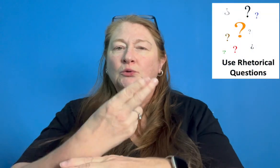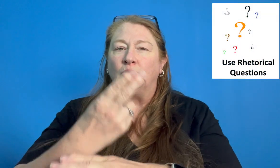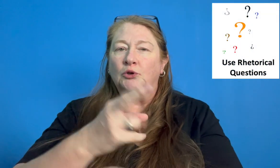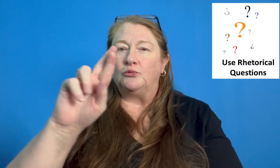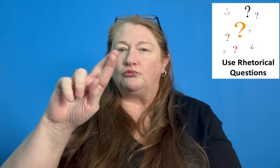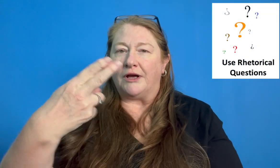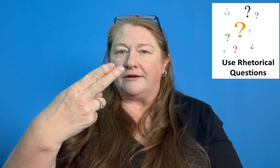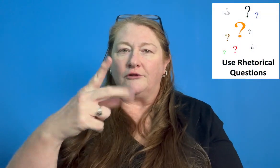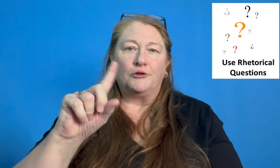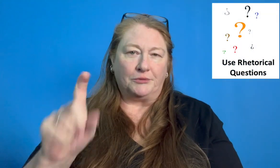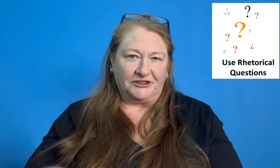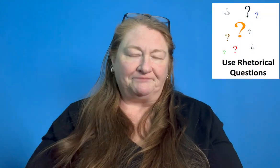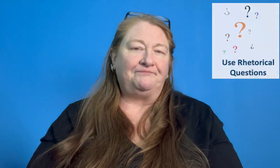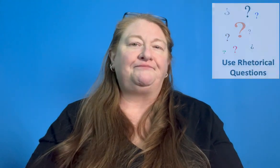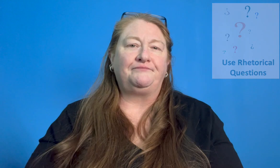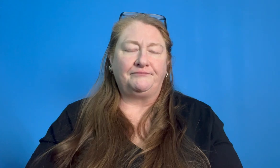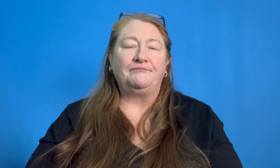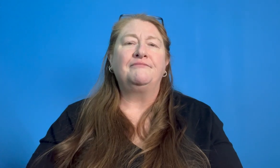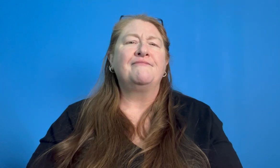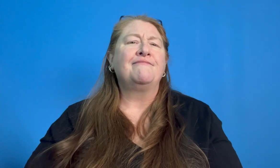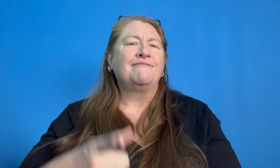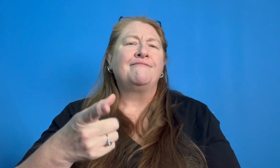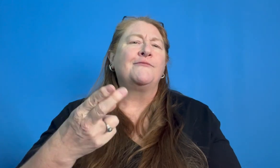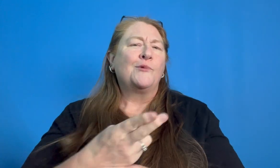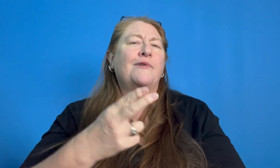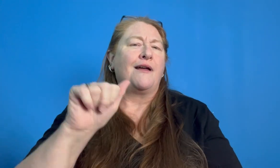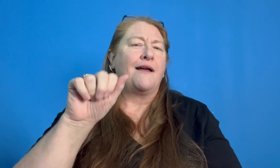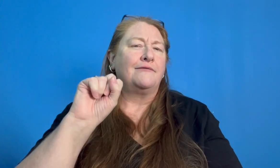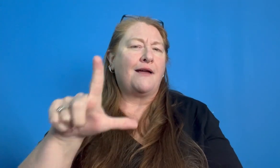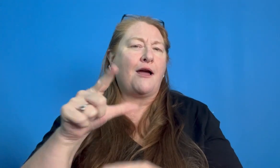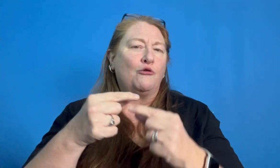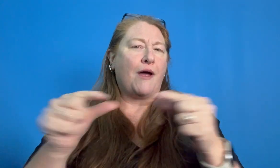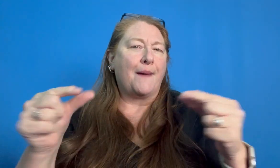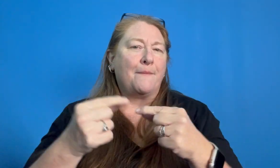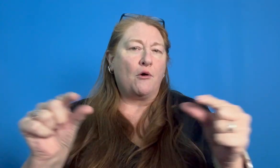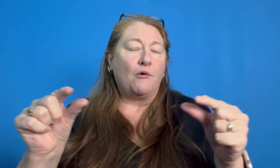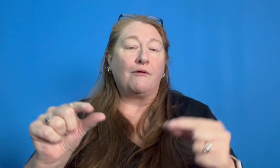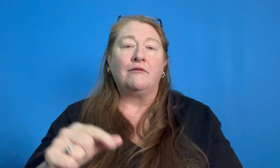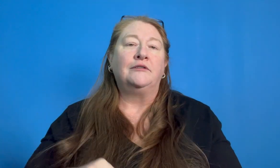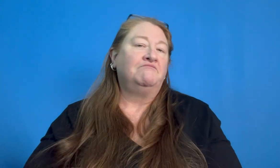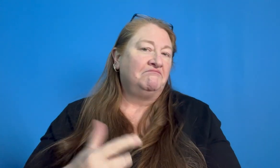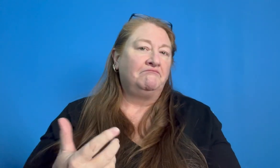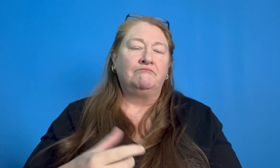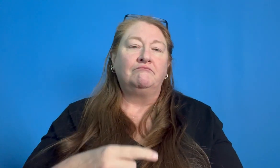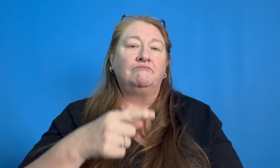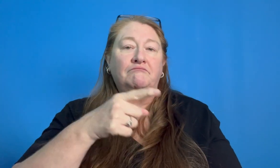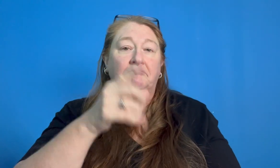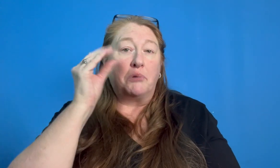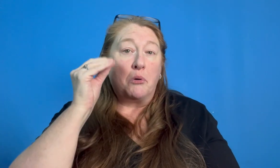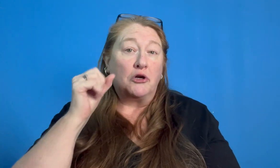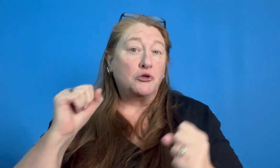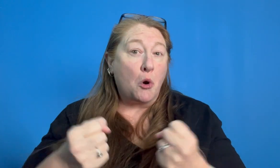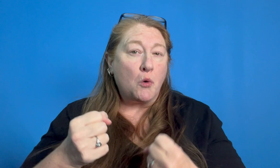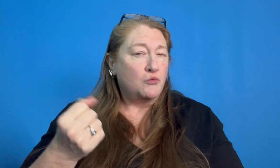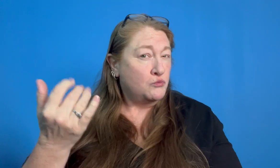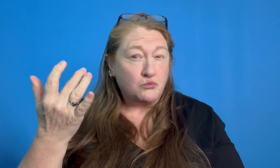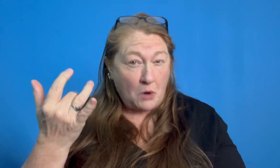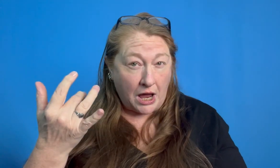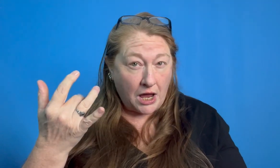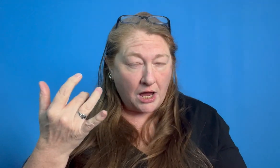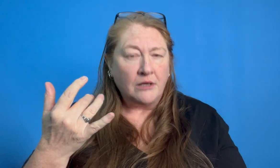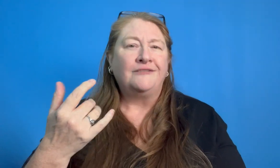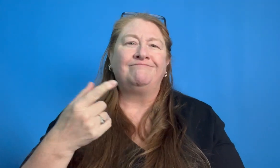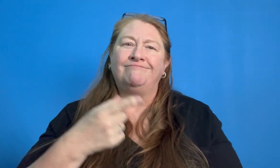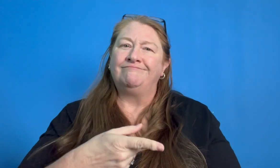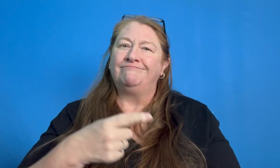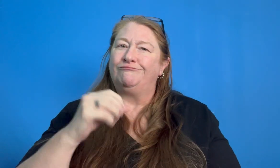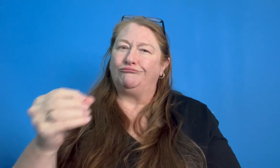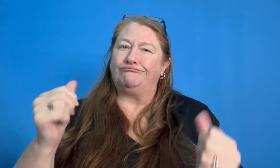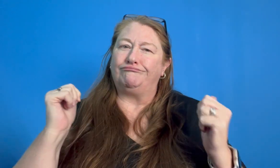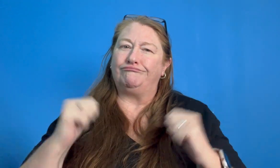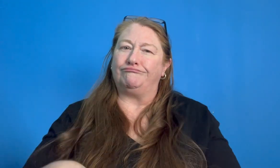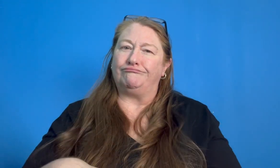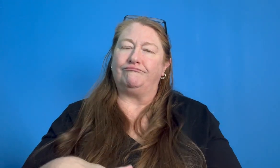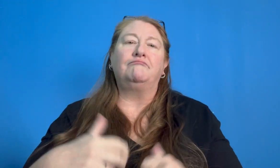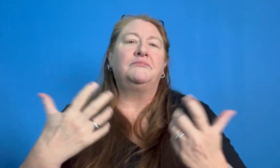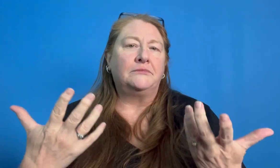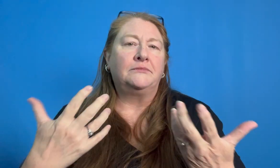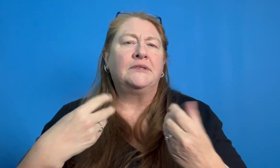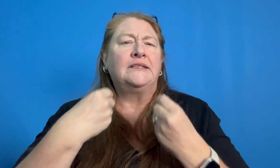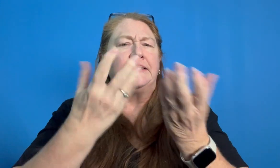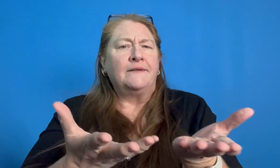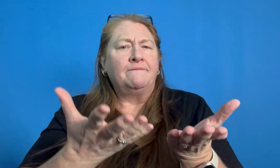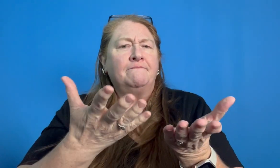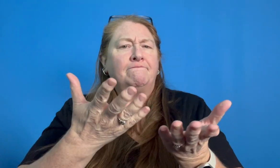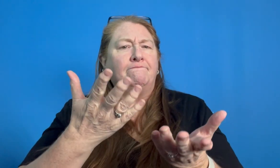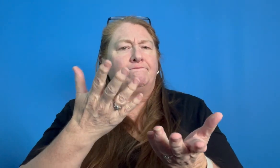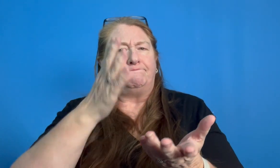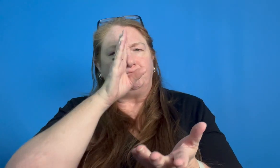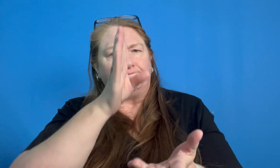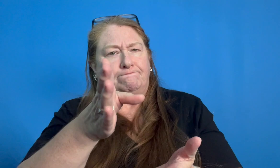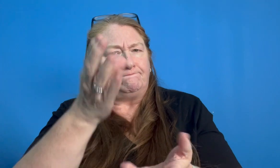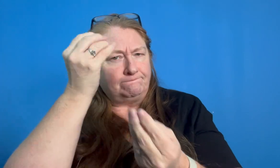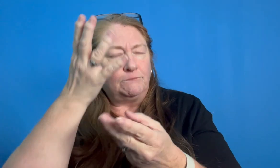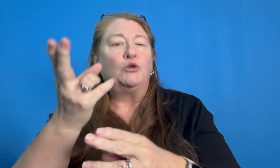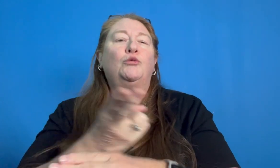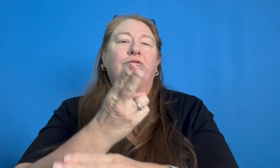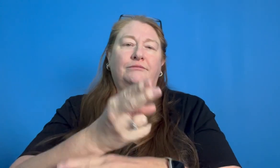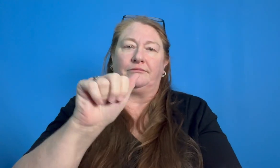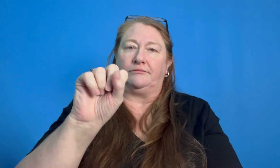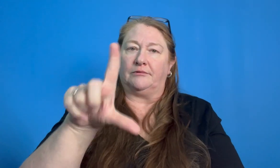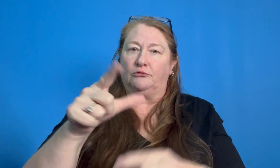Use Rhetorical Questions - use ASL grammar for example: IX-BOY COLD WHY NO COAT.